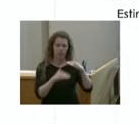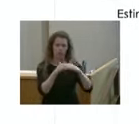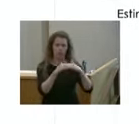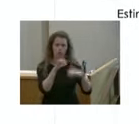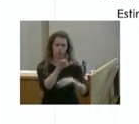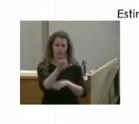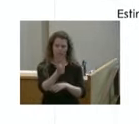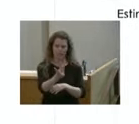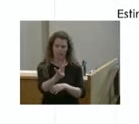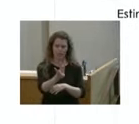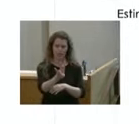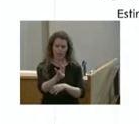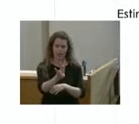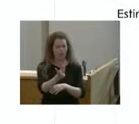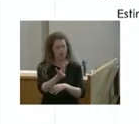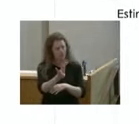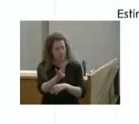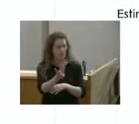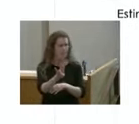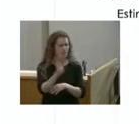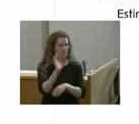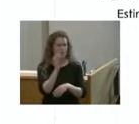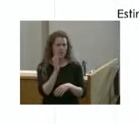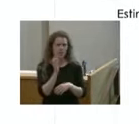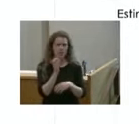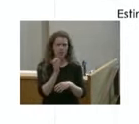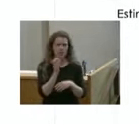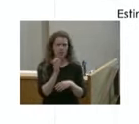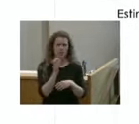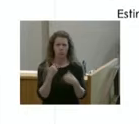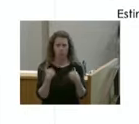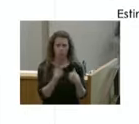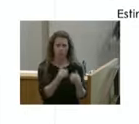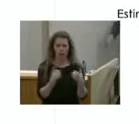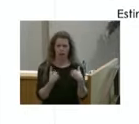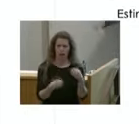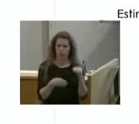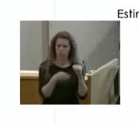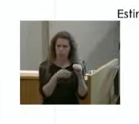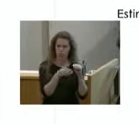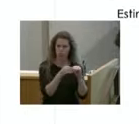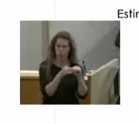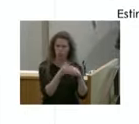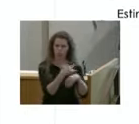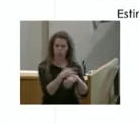and that seems to be much more than that? Dr. Ennis: Yeah, so, you know, I think later on I'll